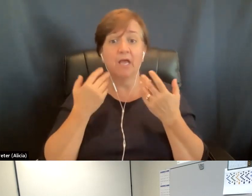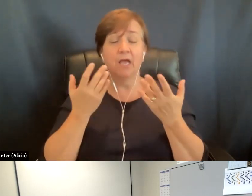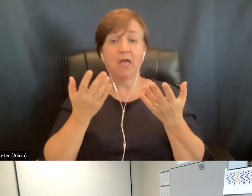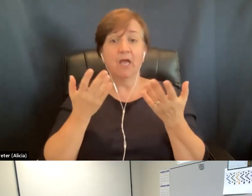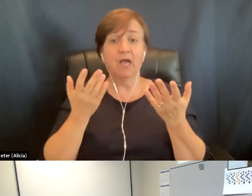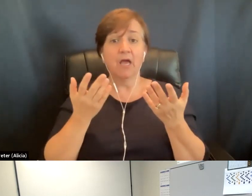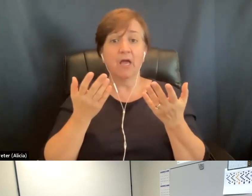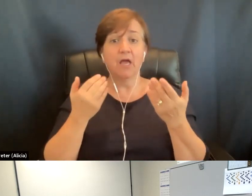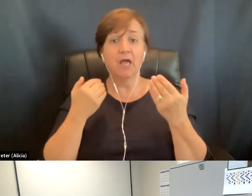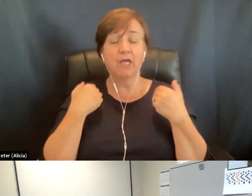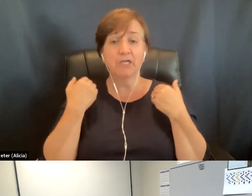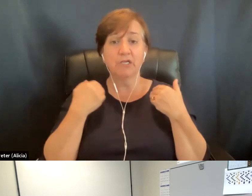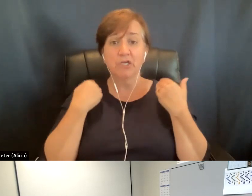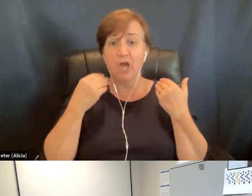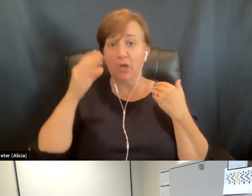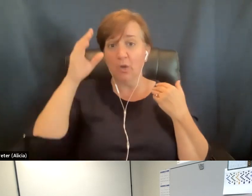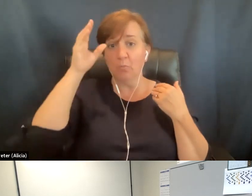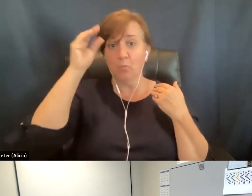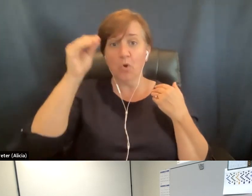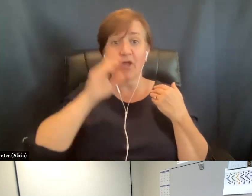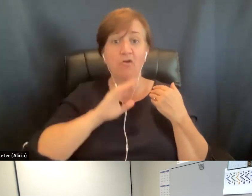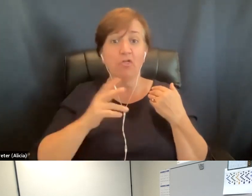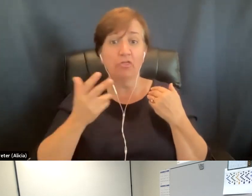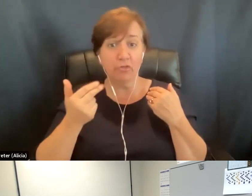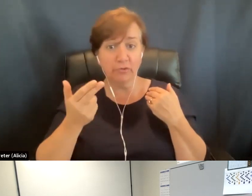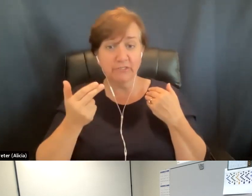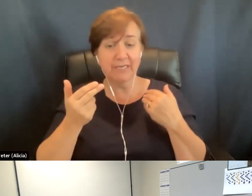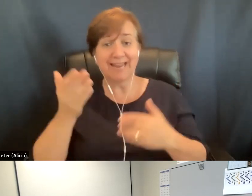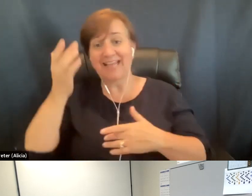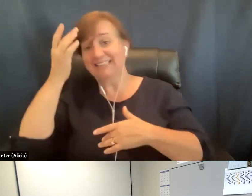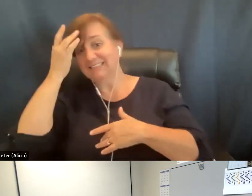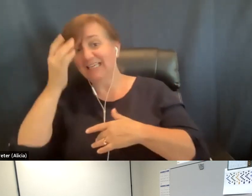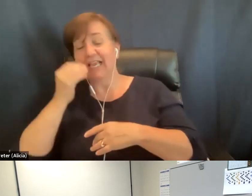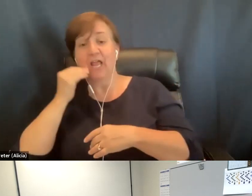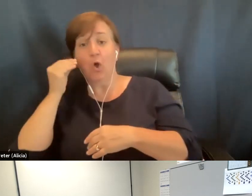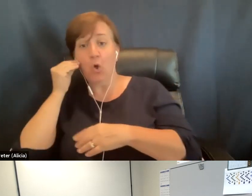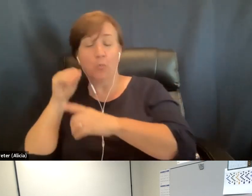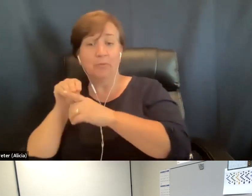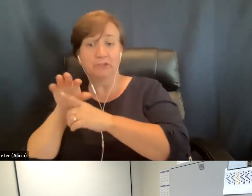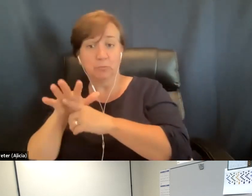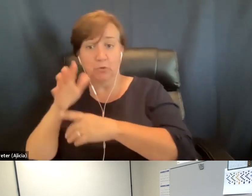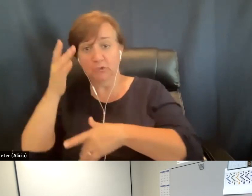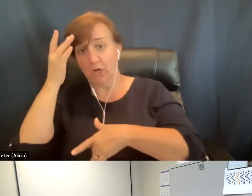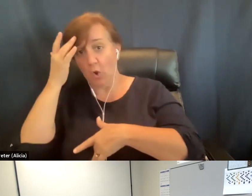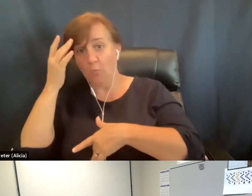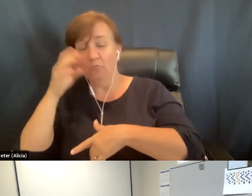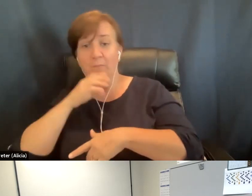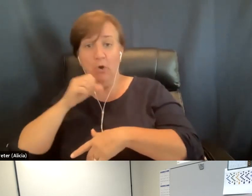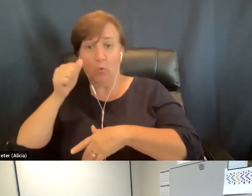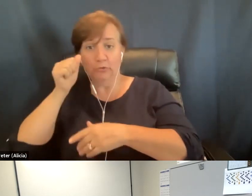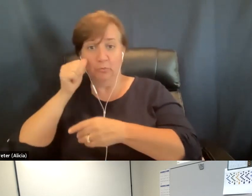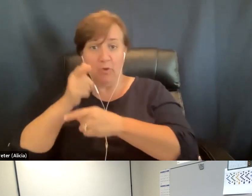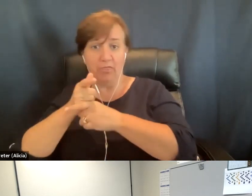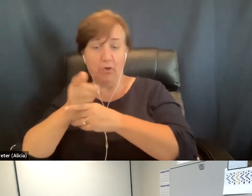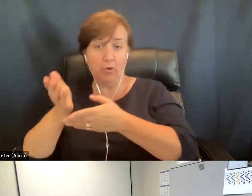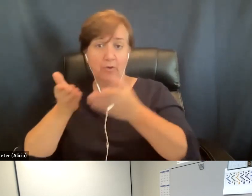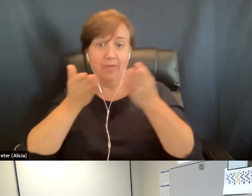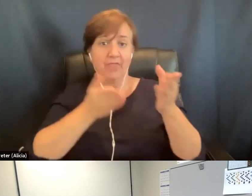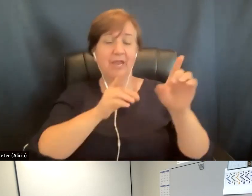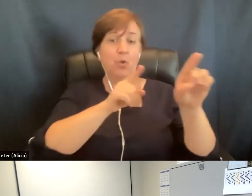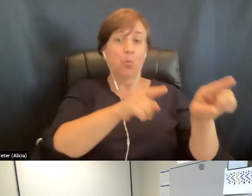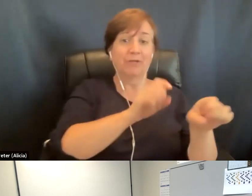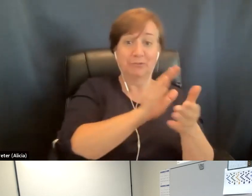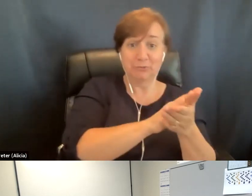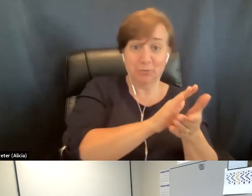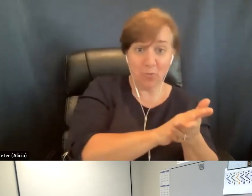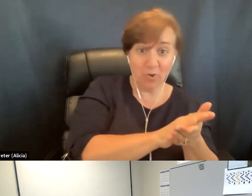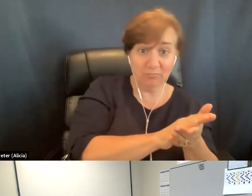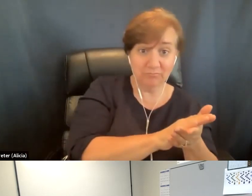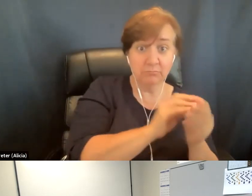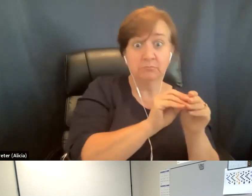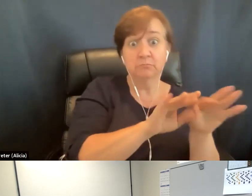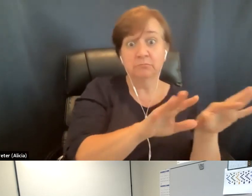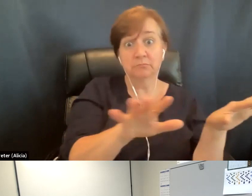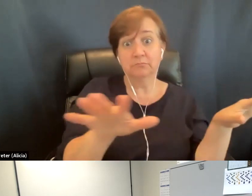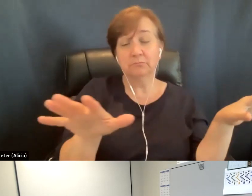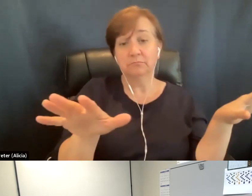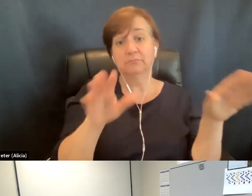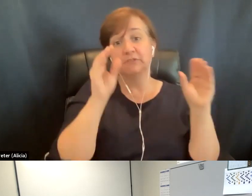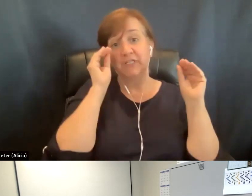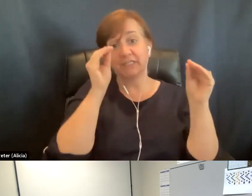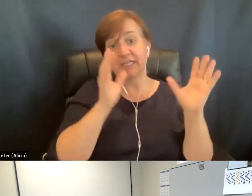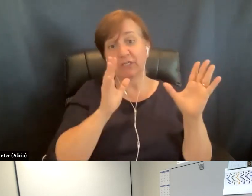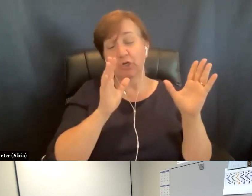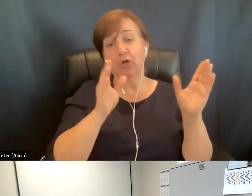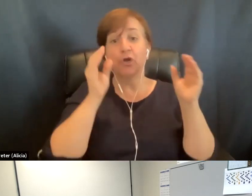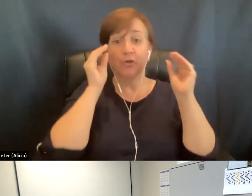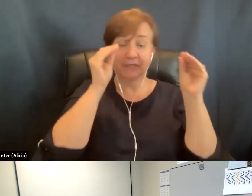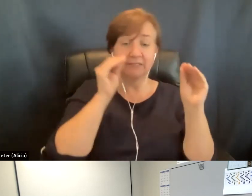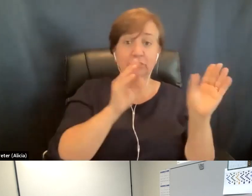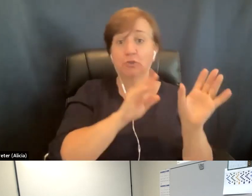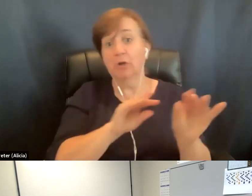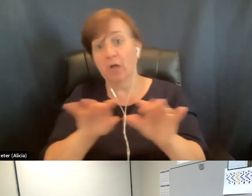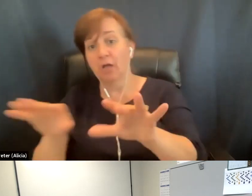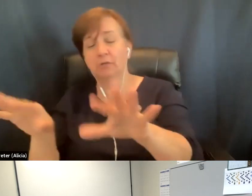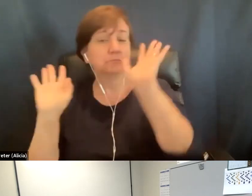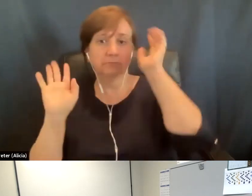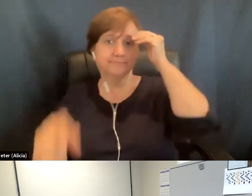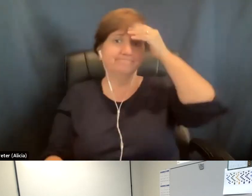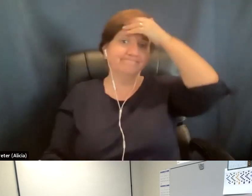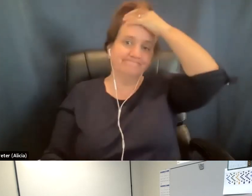Dr. Elsa Villarino: young boy was 13 years old, that got in fact that our home through an exposure the older brother friend and then, when you went to school and in transmitted to the teacher and then the teacher transmitted back at home So yes.